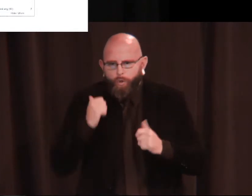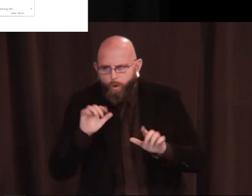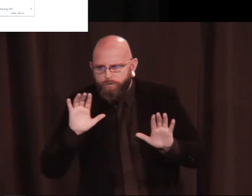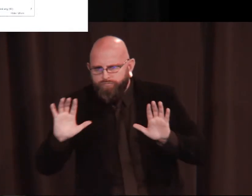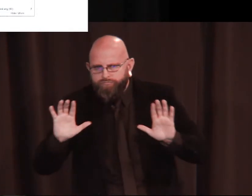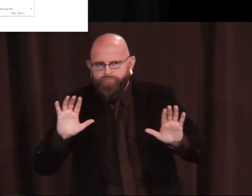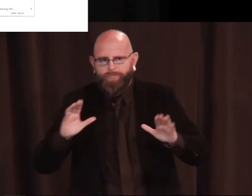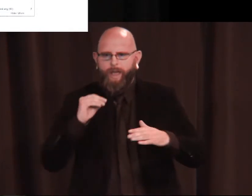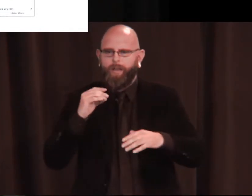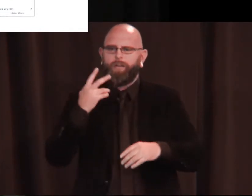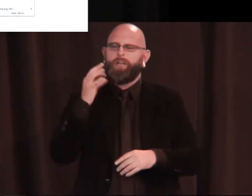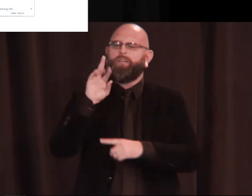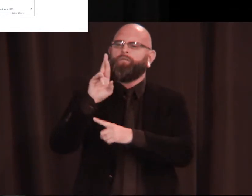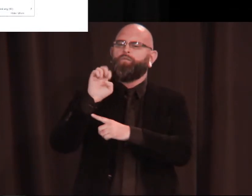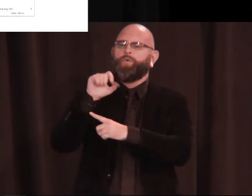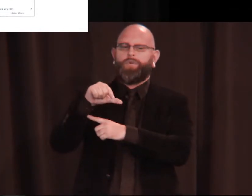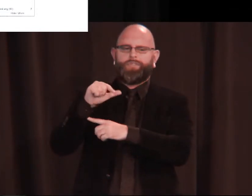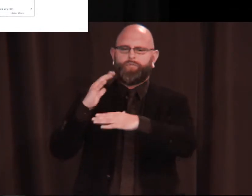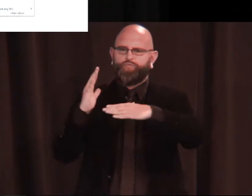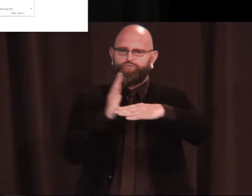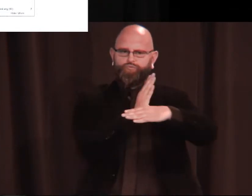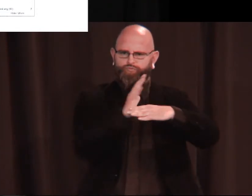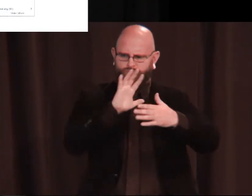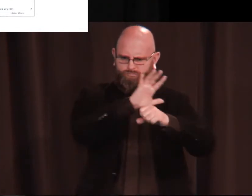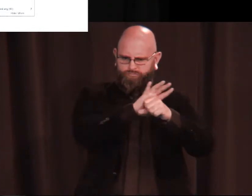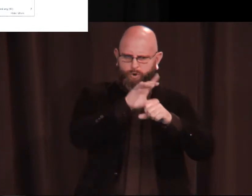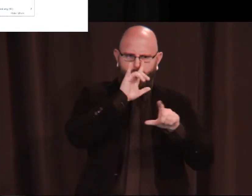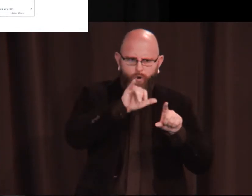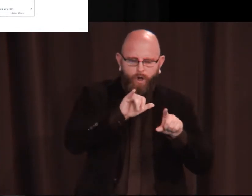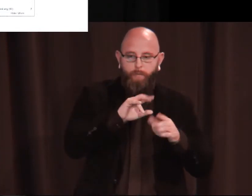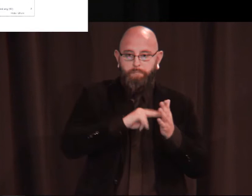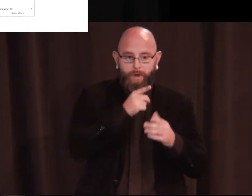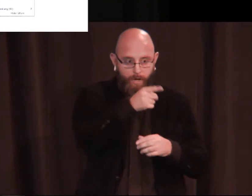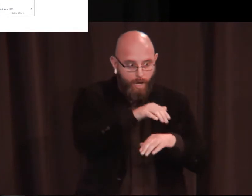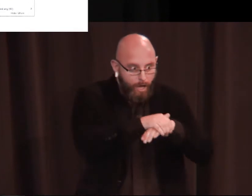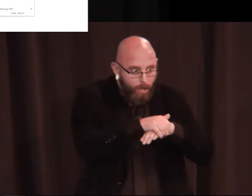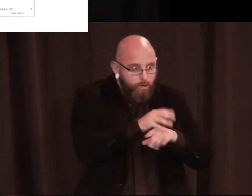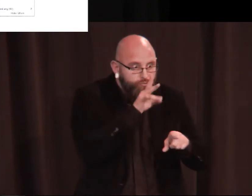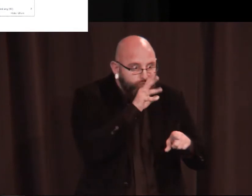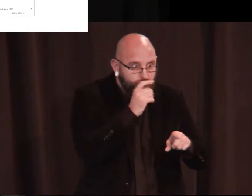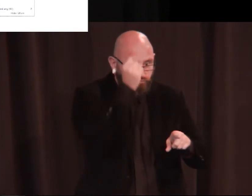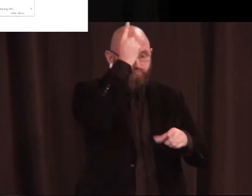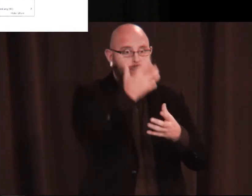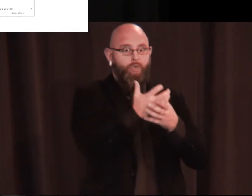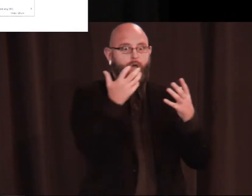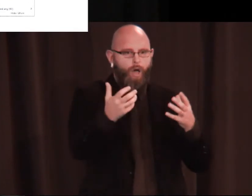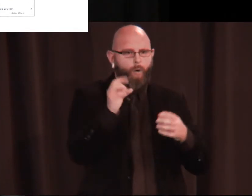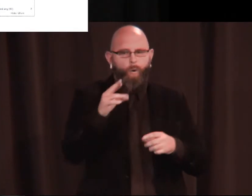which pitch regions are important for understanding English and then how well fit the hearing aids are.